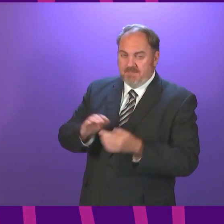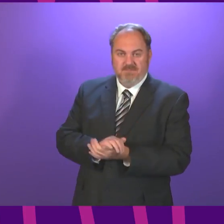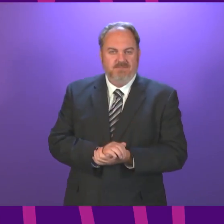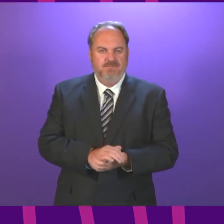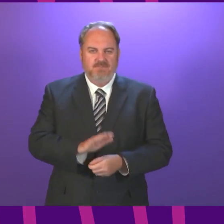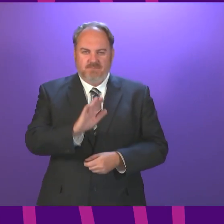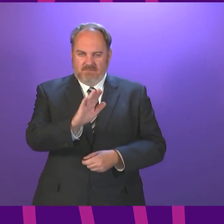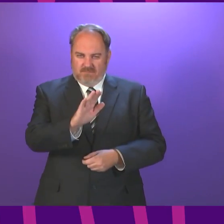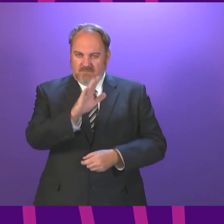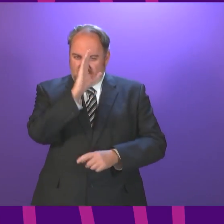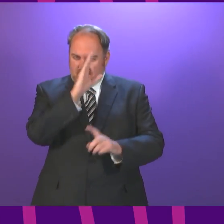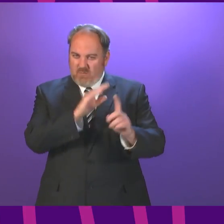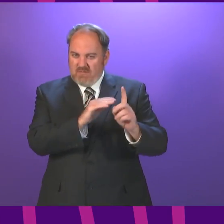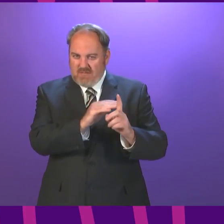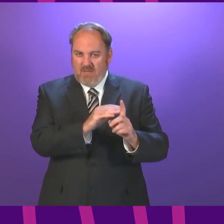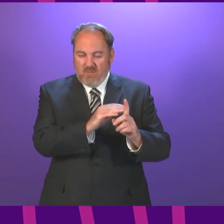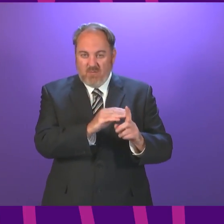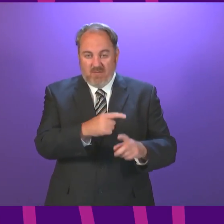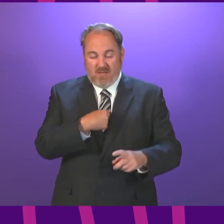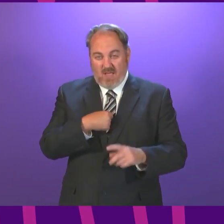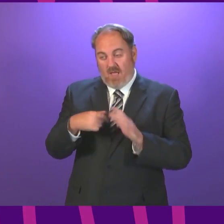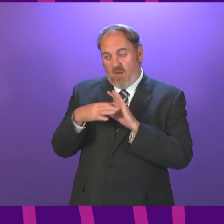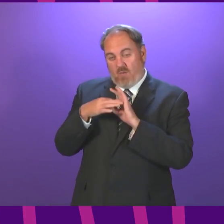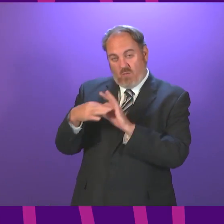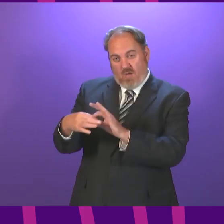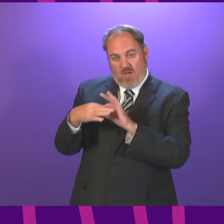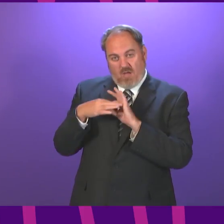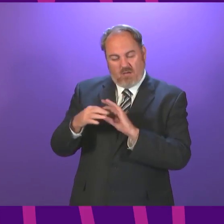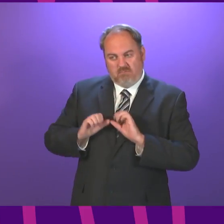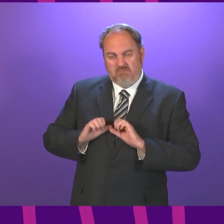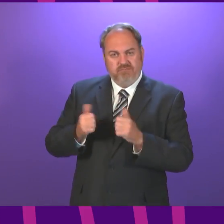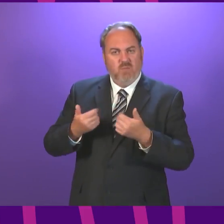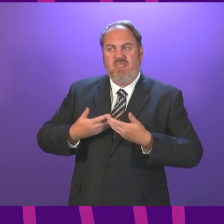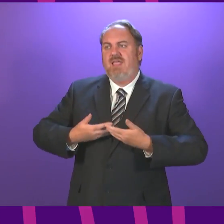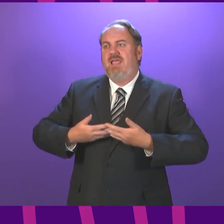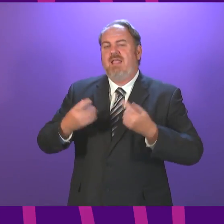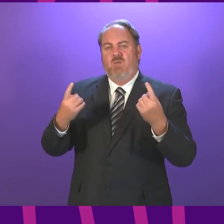I assure Ms Webber that I work constructively with everyone—it is just unfortunate that